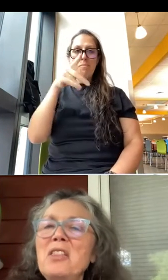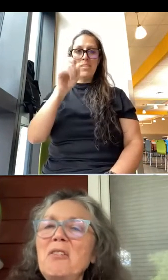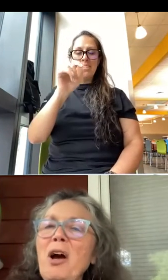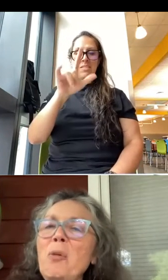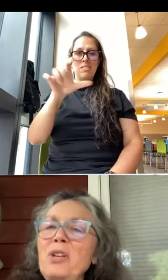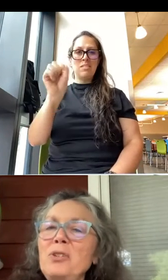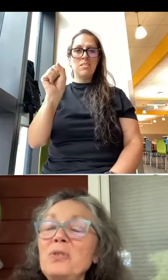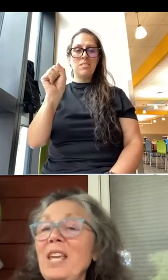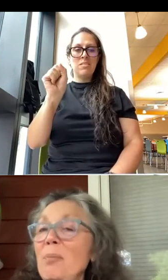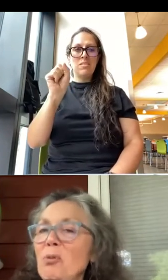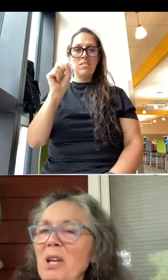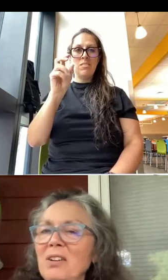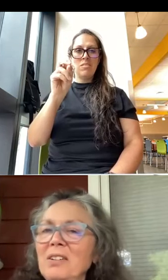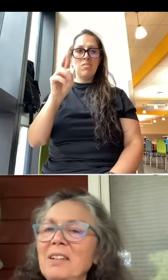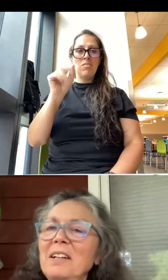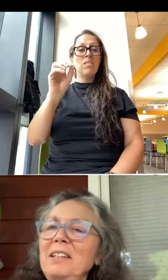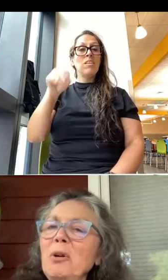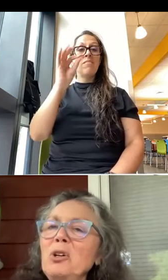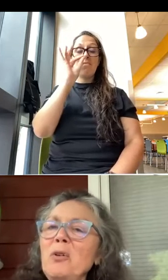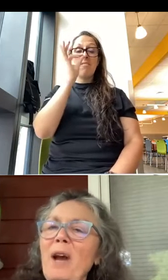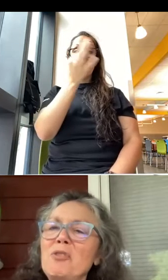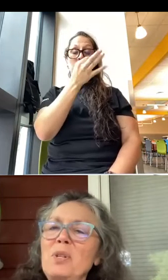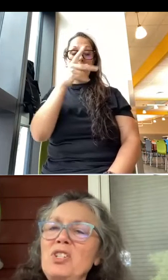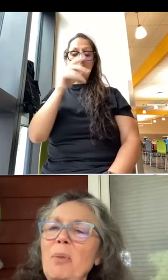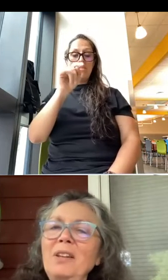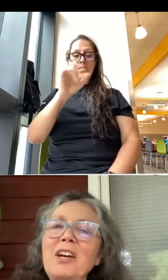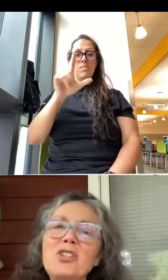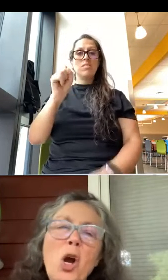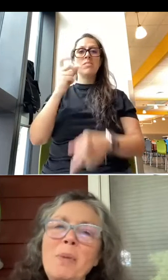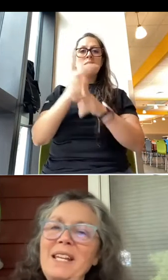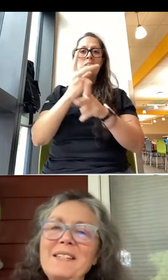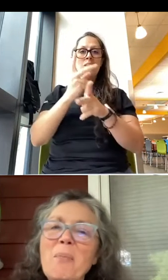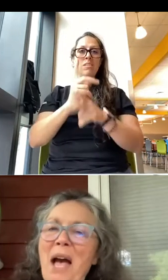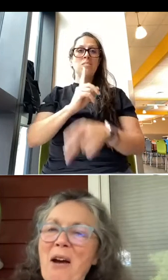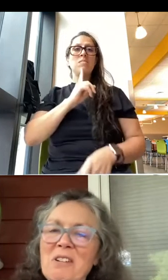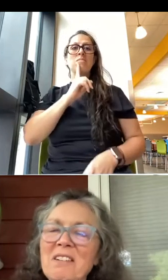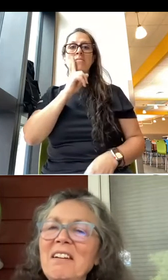The Flower Pistols keep it real. Lyrical craftsmanship and lush harmonies abound.